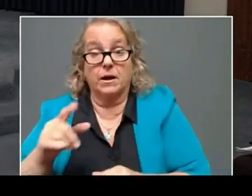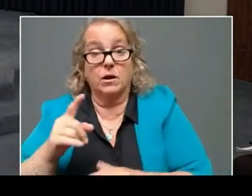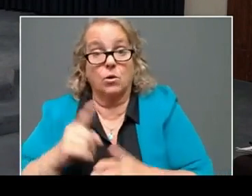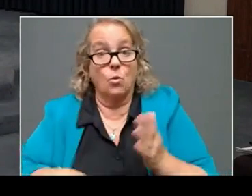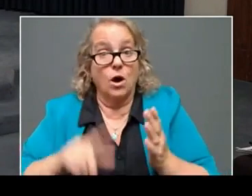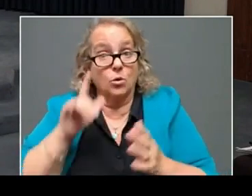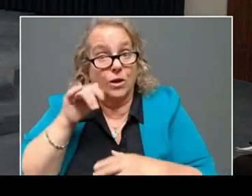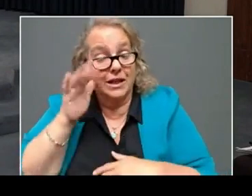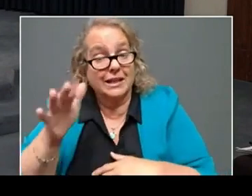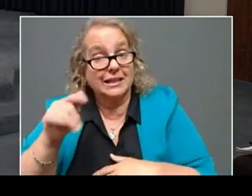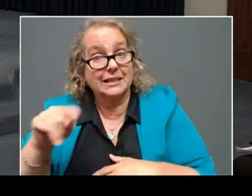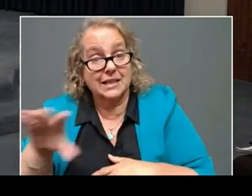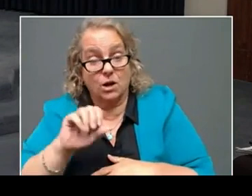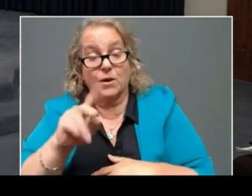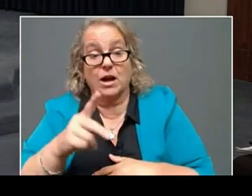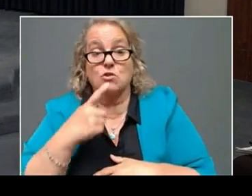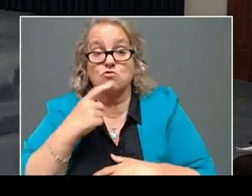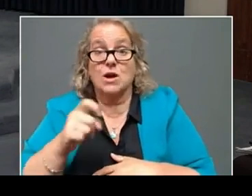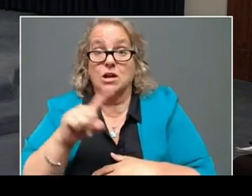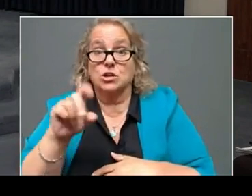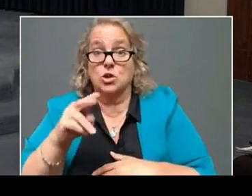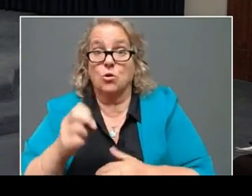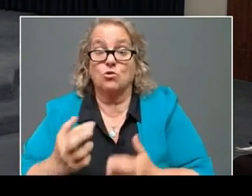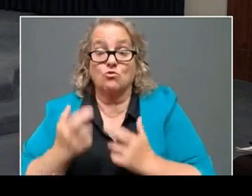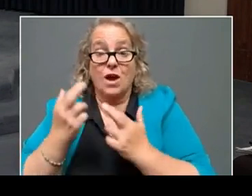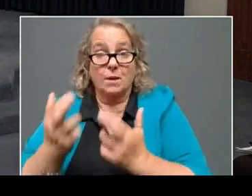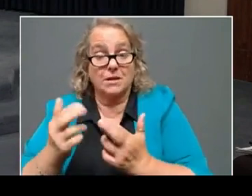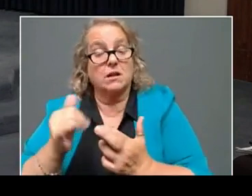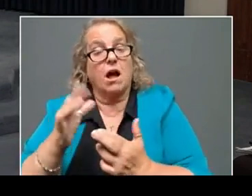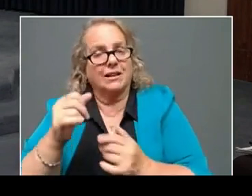red zone recommendations or recommendations, we ought to look back